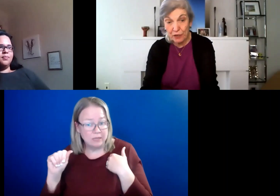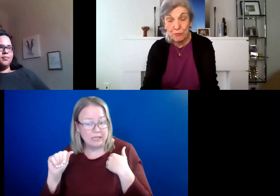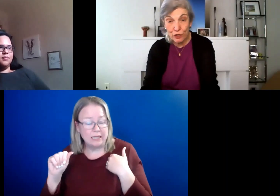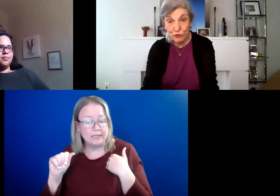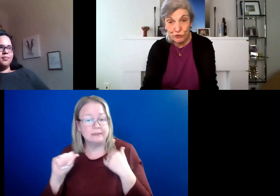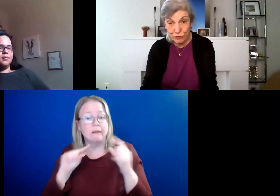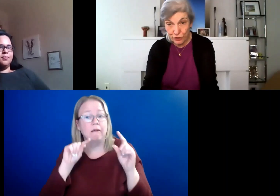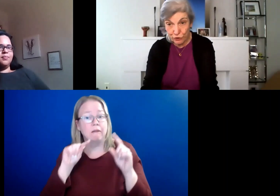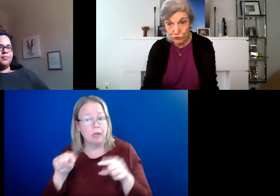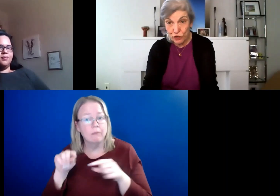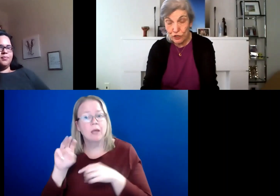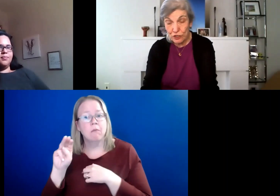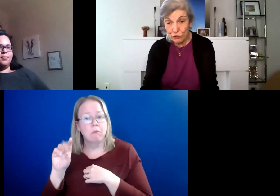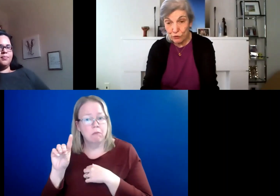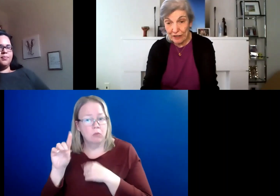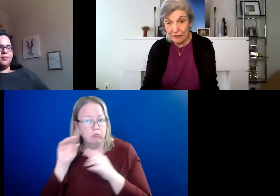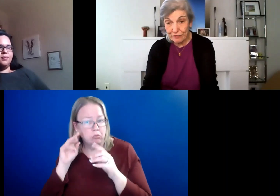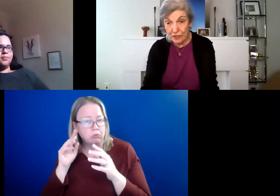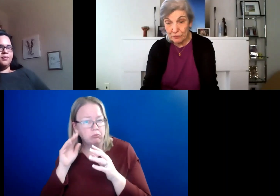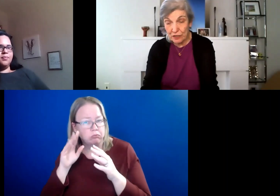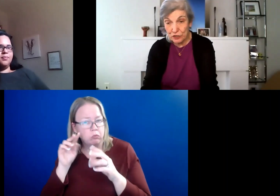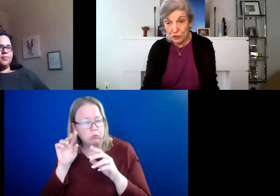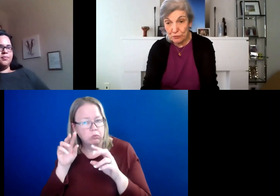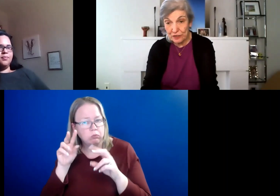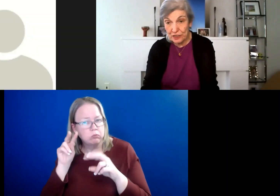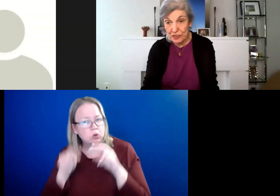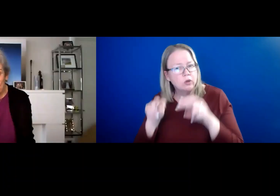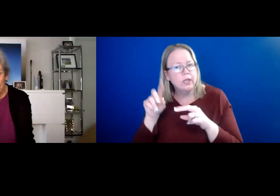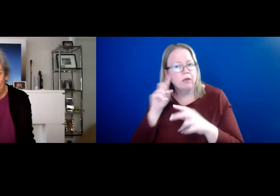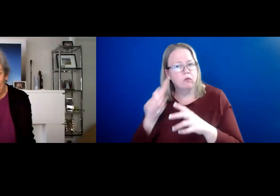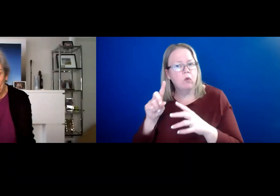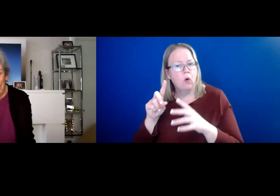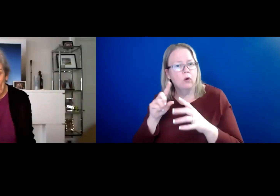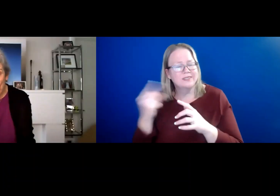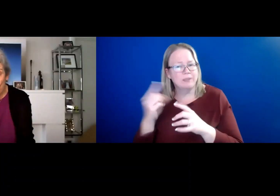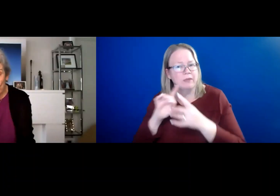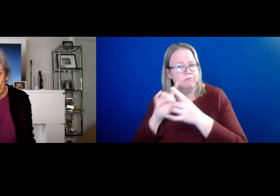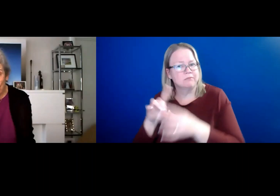modes for those who have a 13:17:01 disabilities. How we are